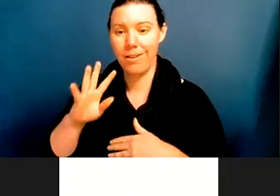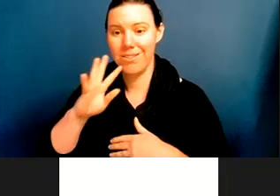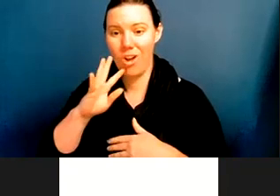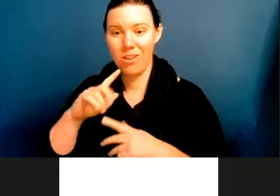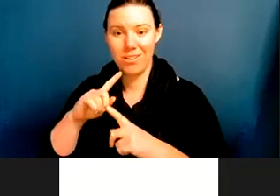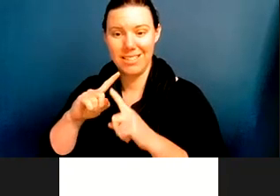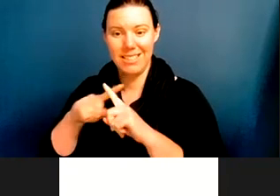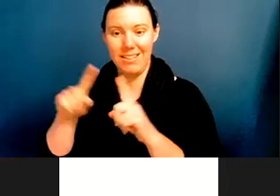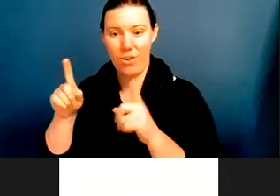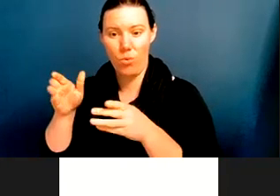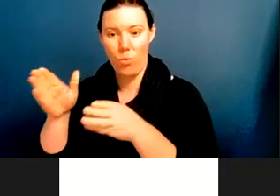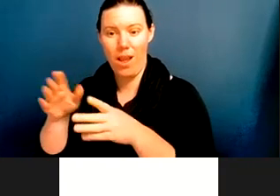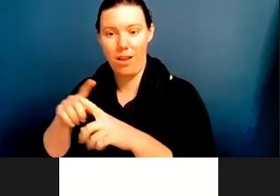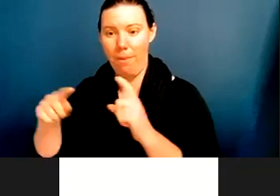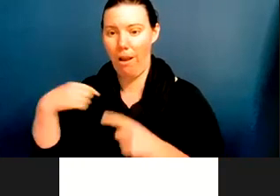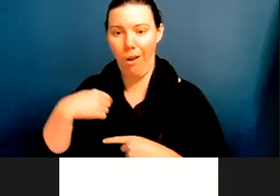but we are just like everybody else on the outside.